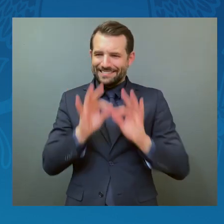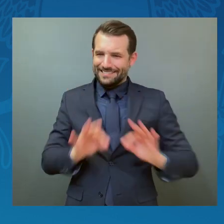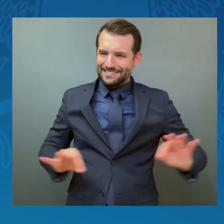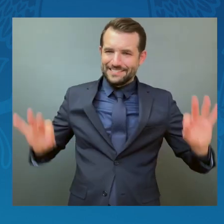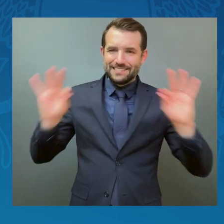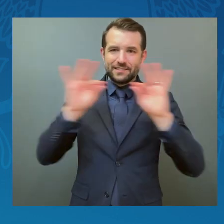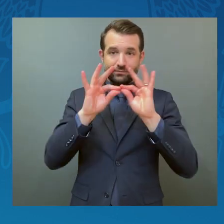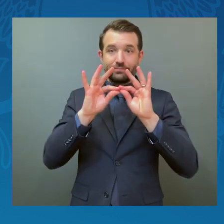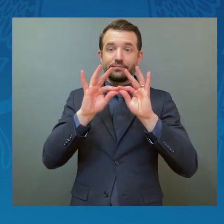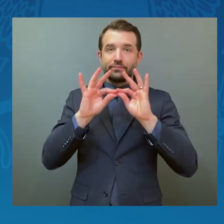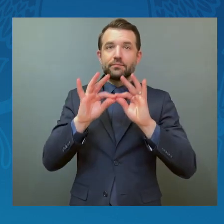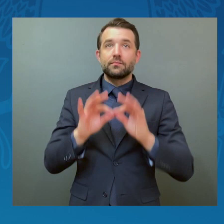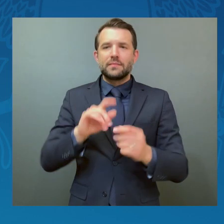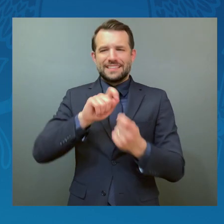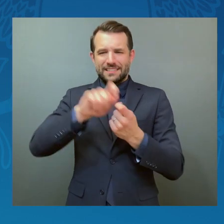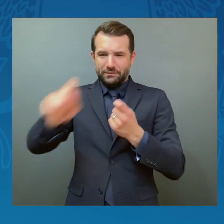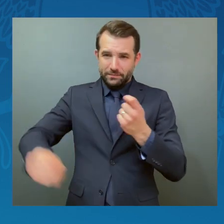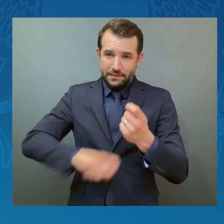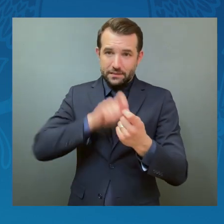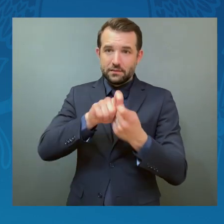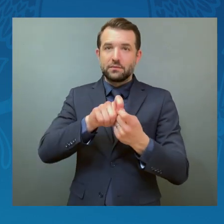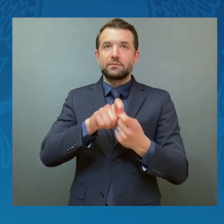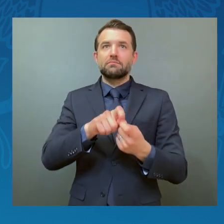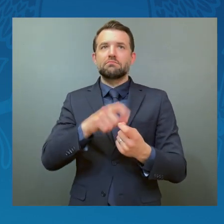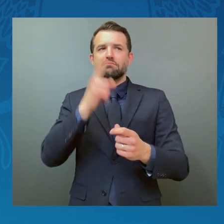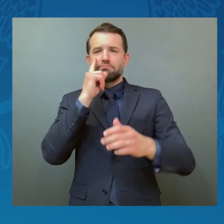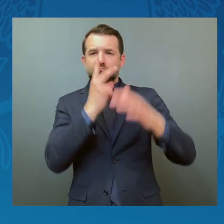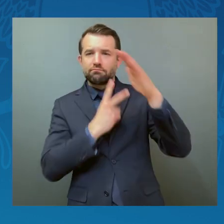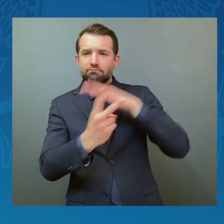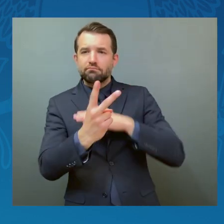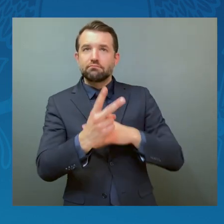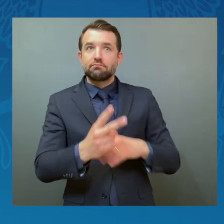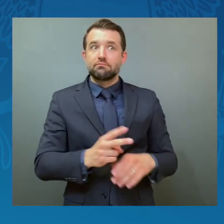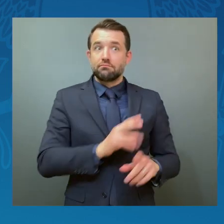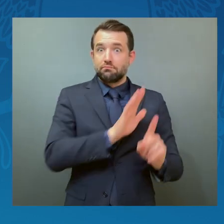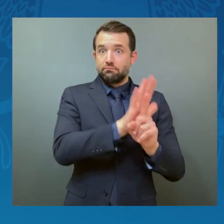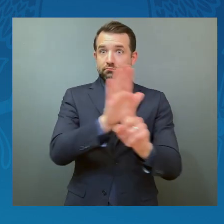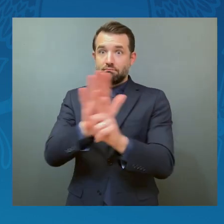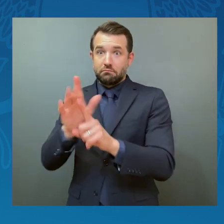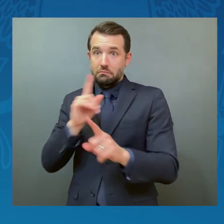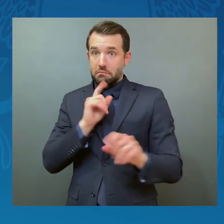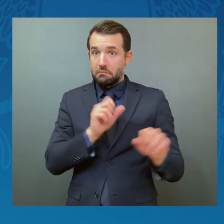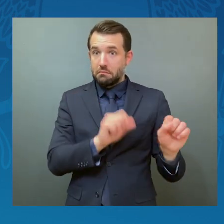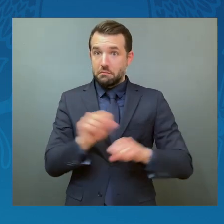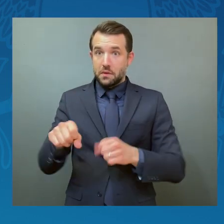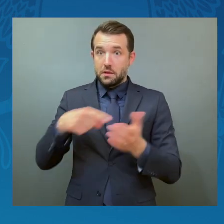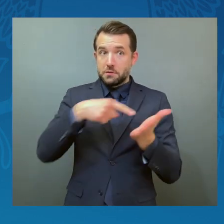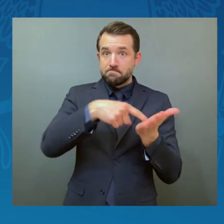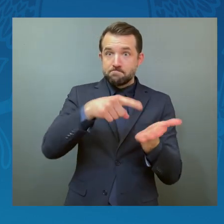predictors in evaluating a borrower's ability to repay. However, for far too long,